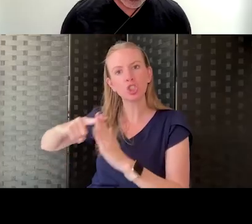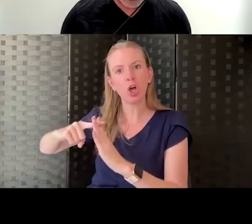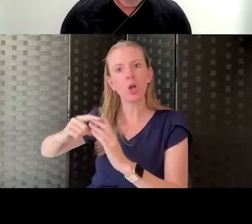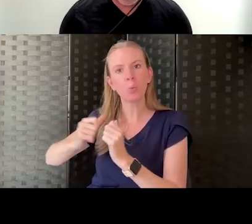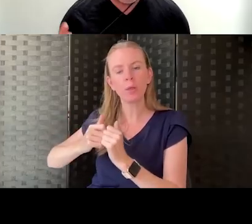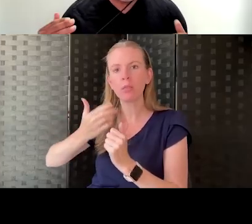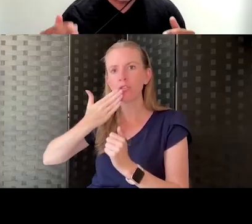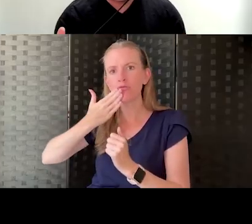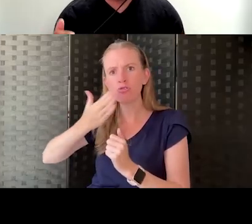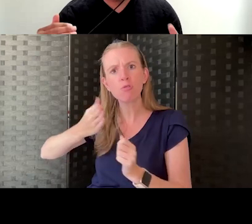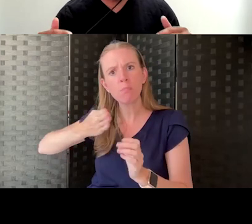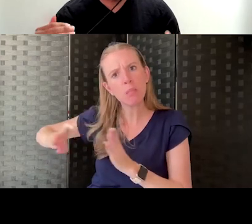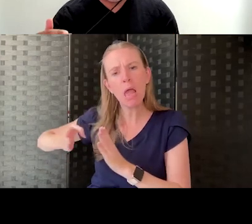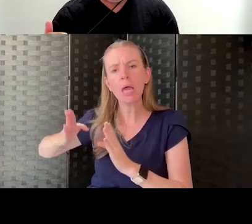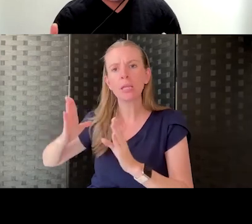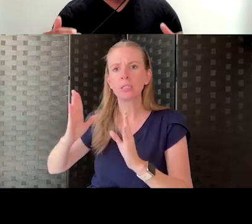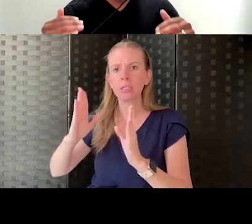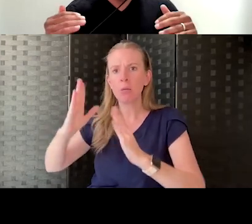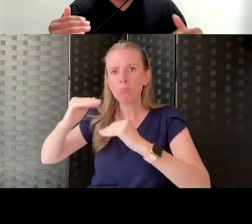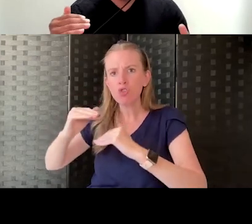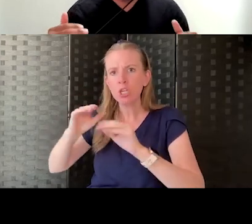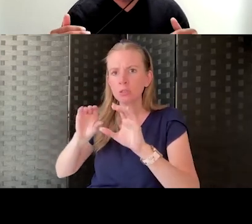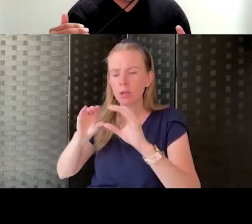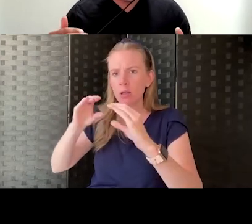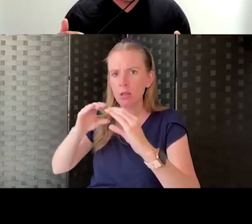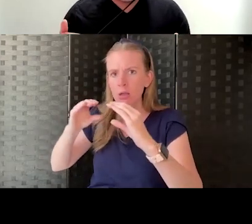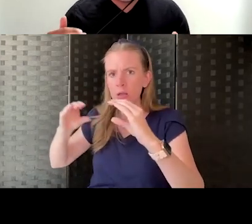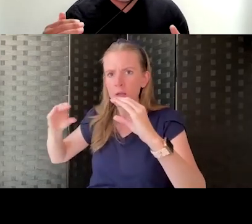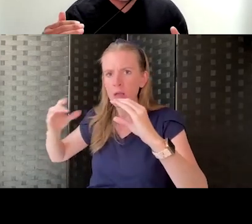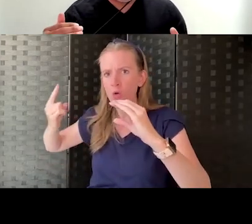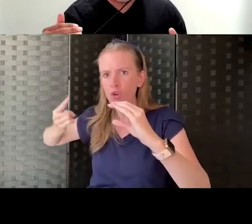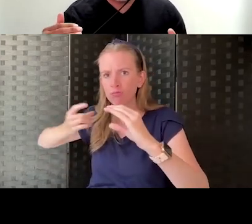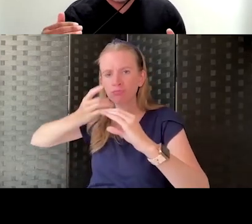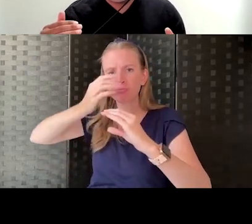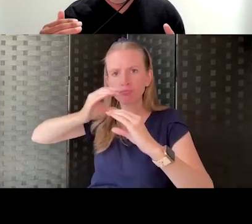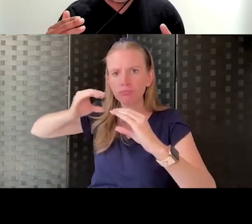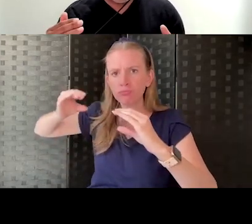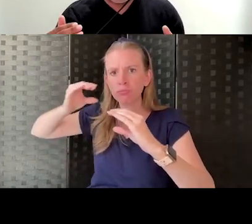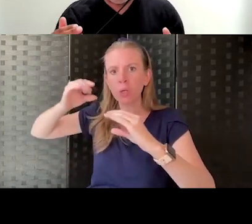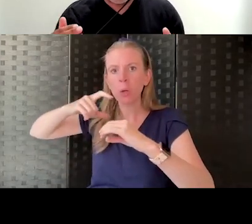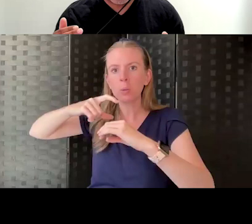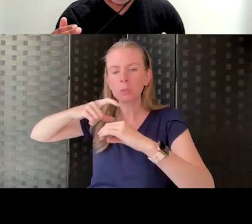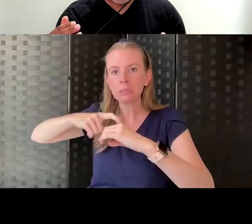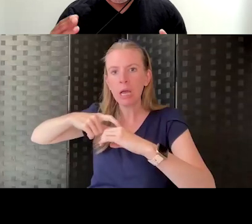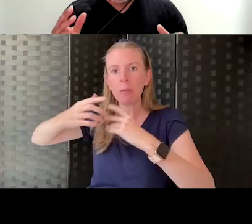intentions. The bricks are being laid just as they need to but over time, entropy sets in